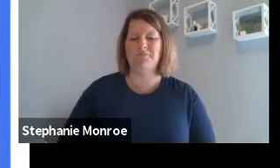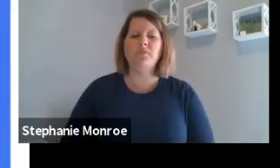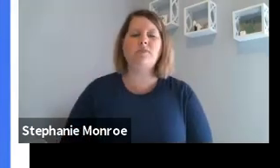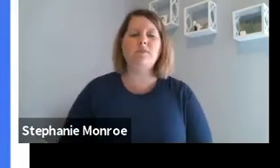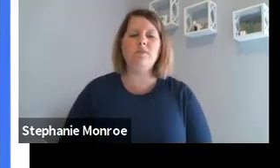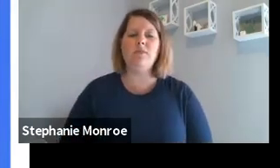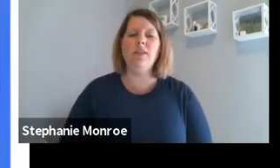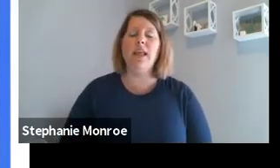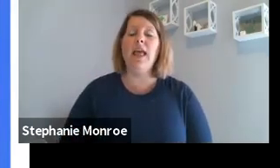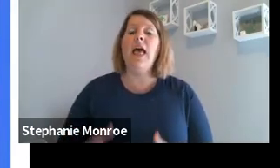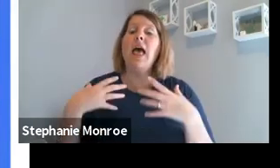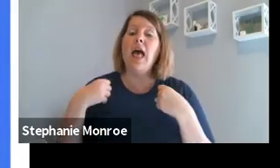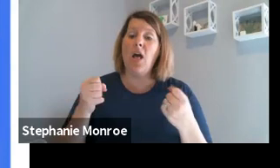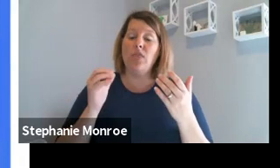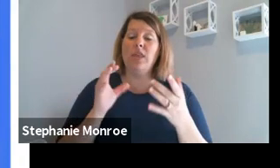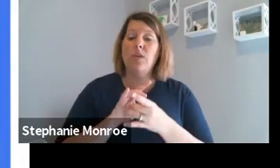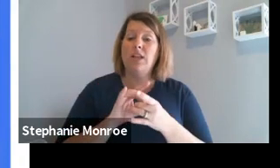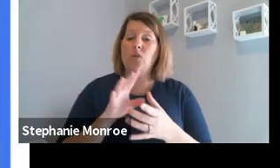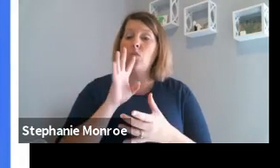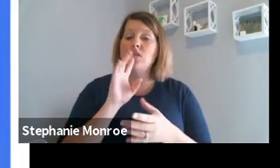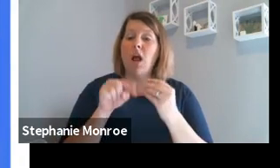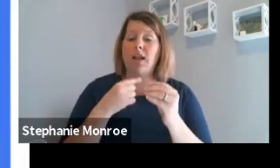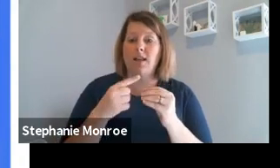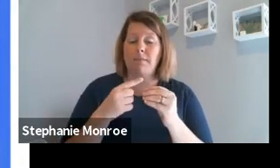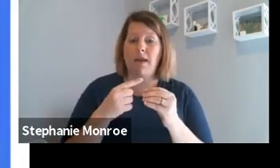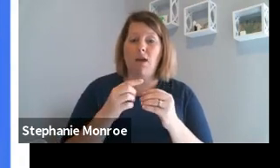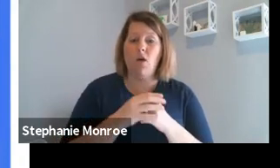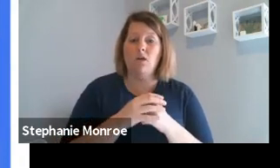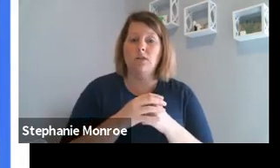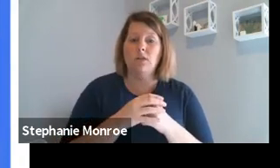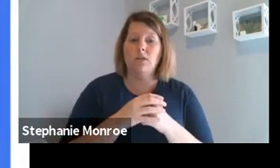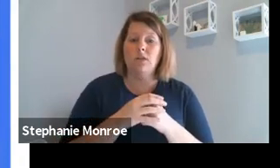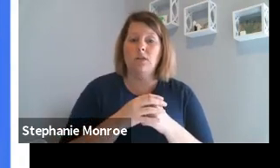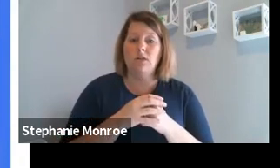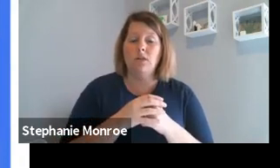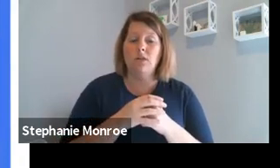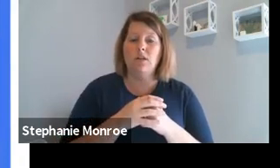In a healthy relationship, we're talking about the abundance of non threatening behavior.